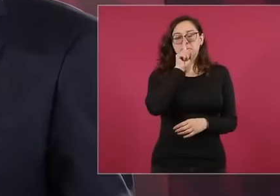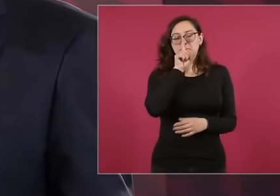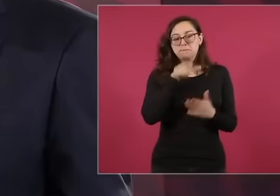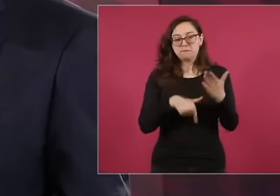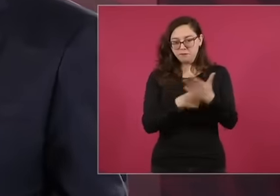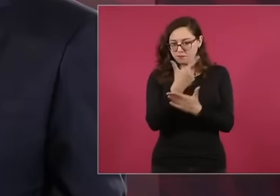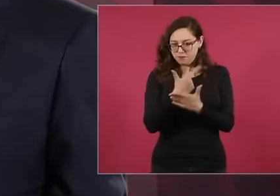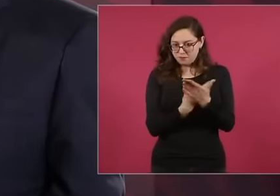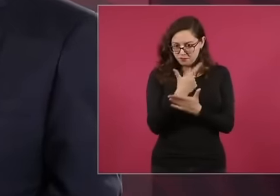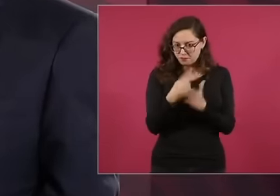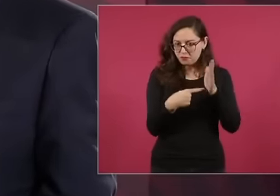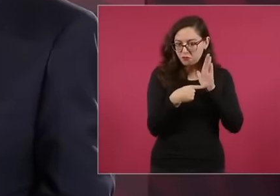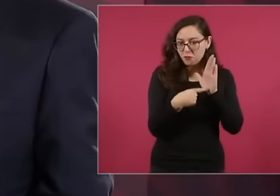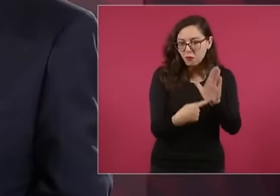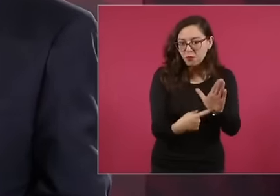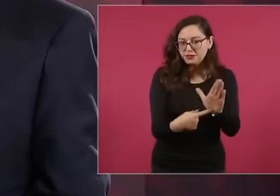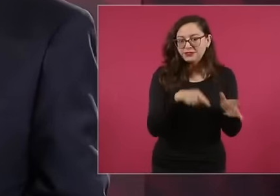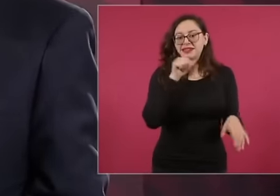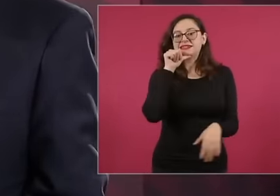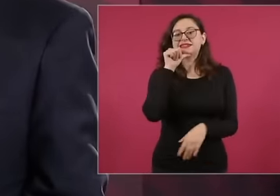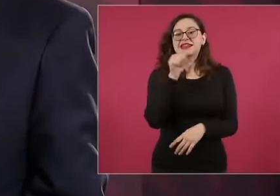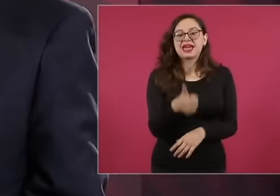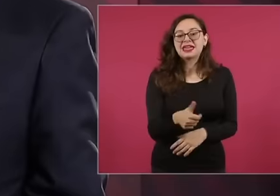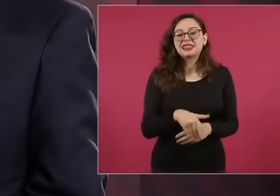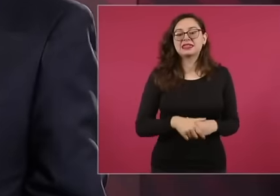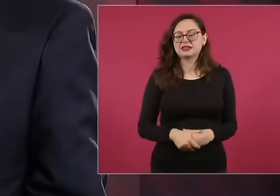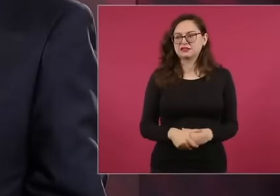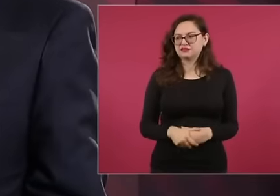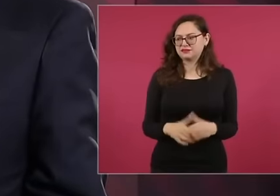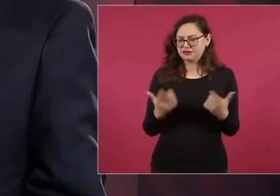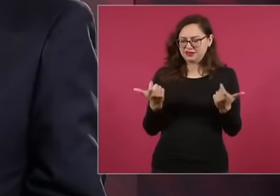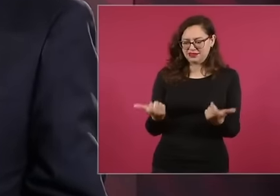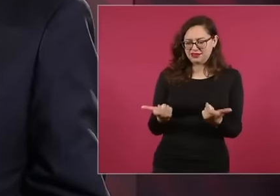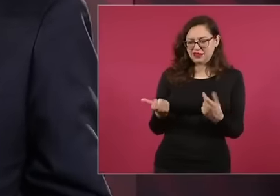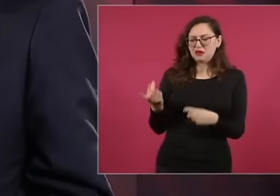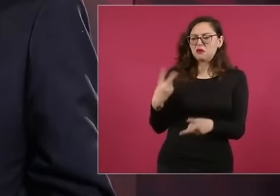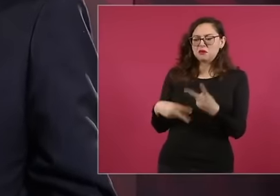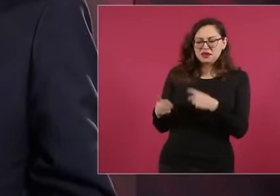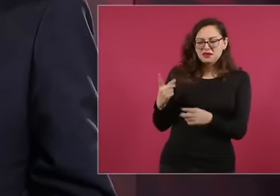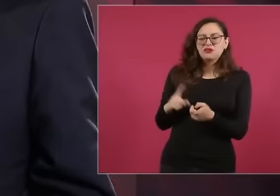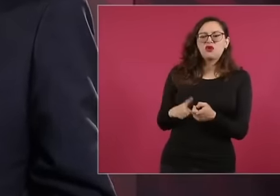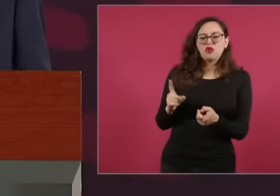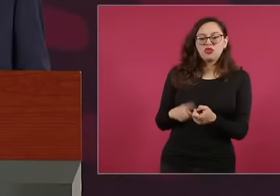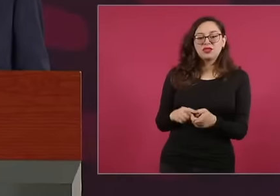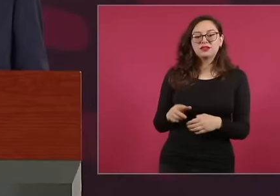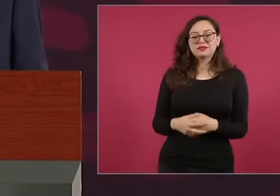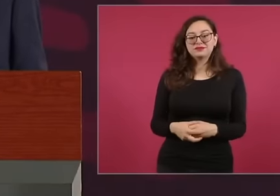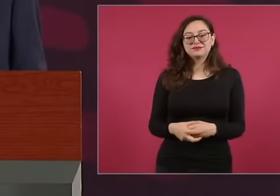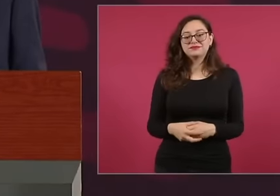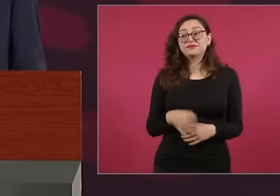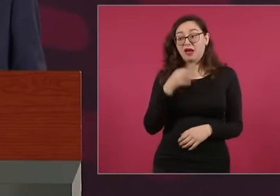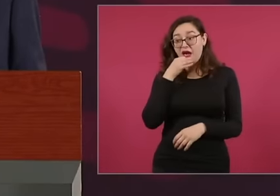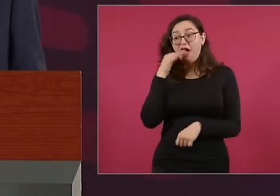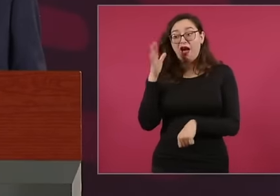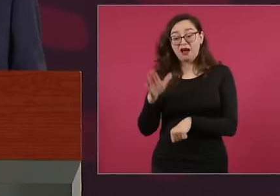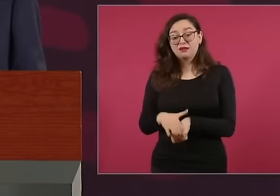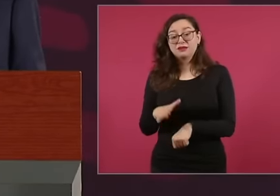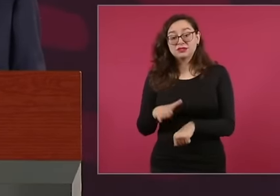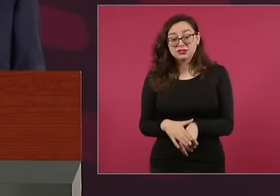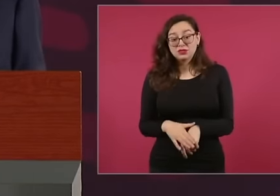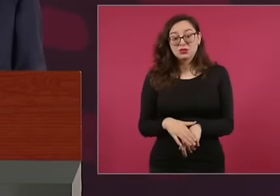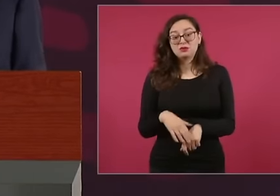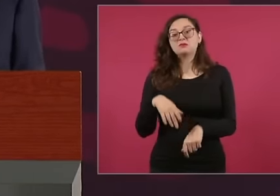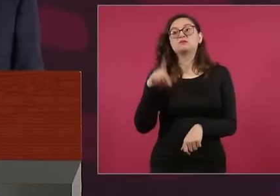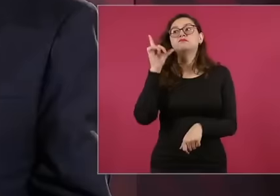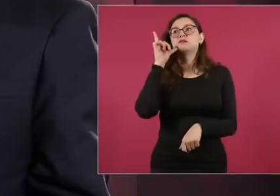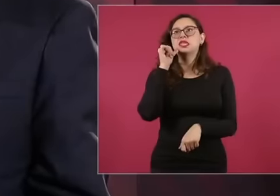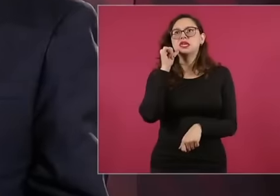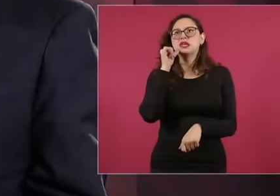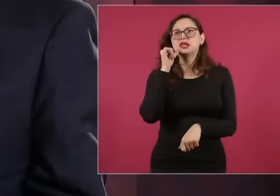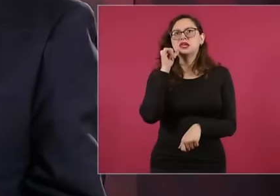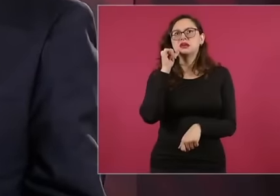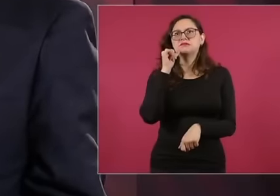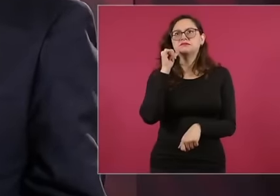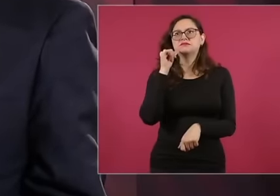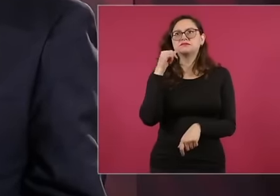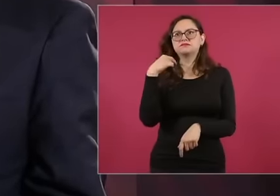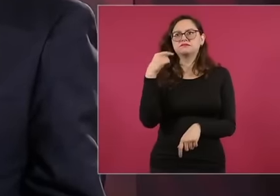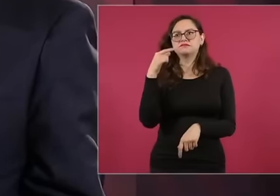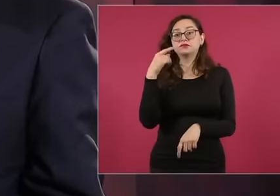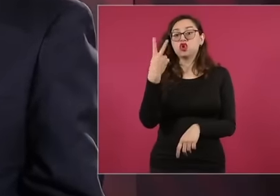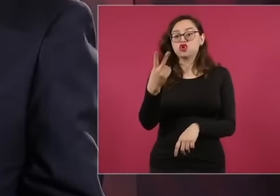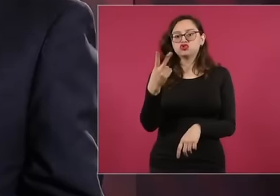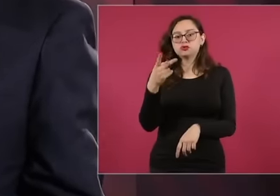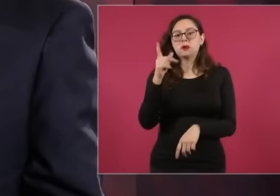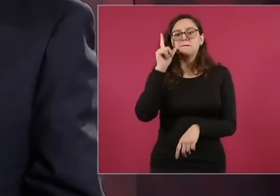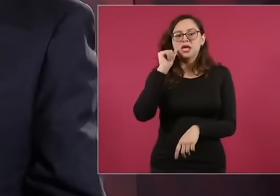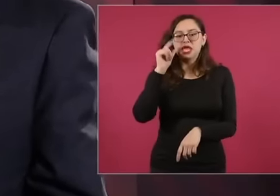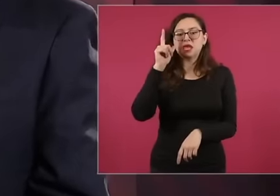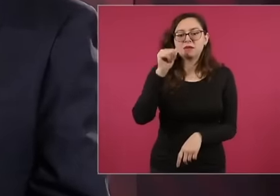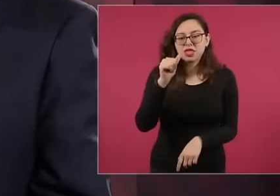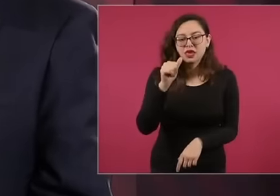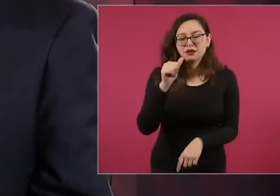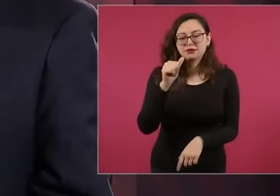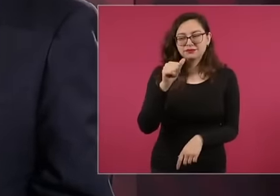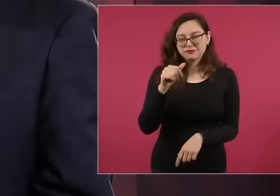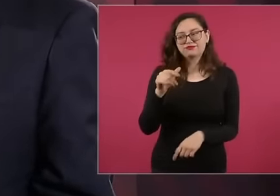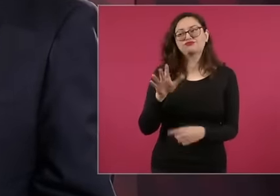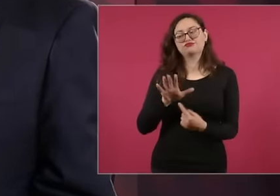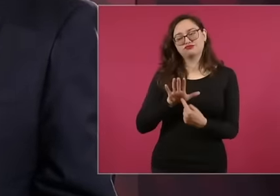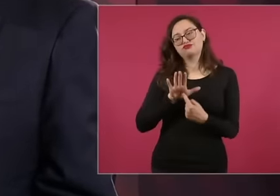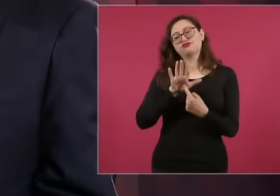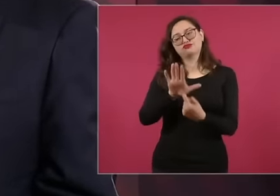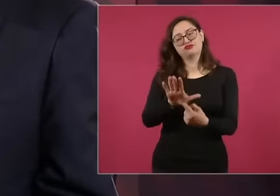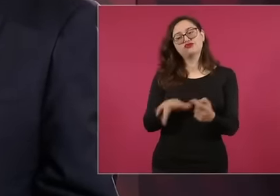And where tomorrow or the day after tomorrow we are going to make known what that they have received